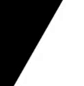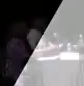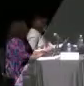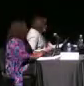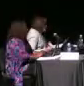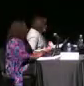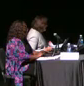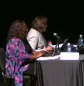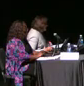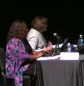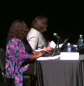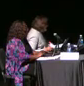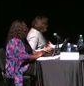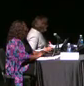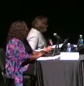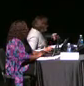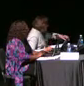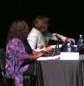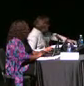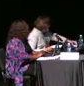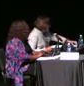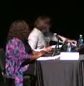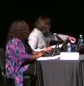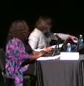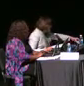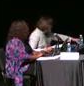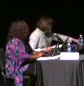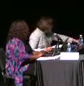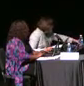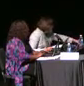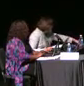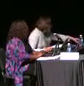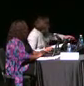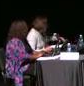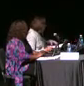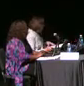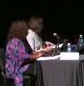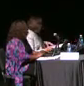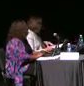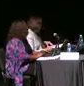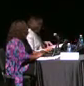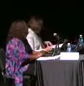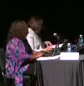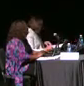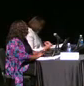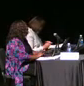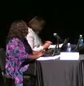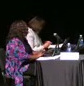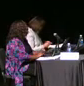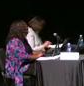Yes. Trustee Rives? Here. Trustee Buffalo? Yes. Trustee Adams? Here. Trustee Harvey? Yes. We have a quorum.